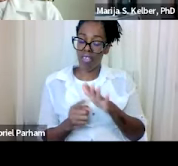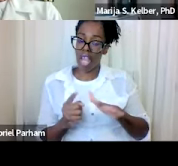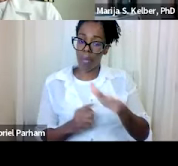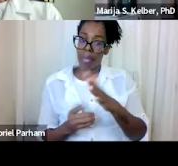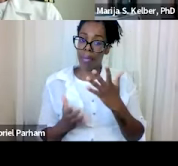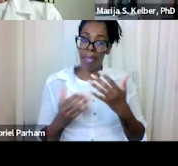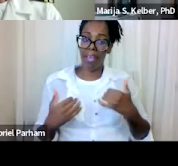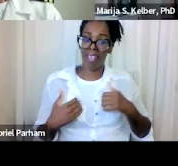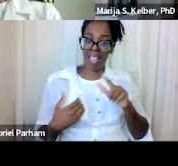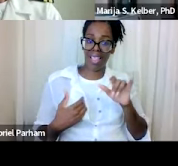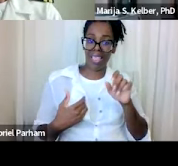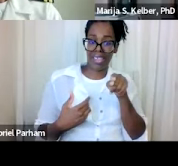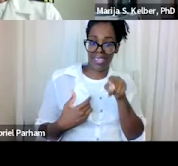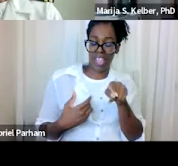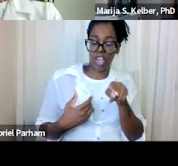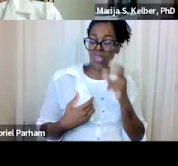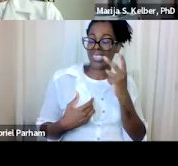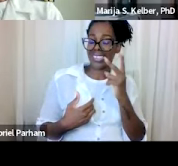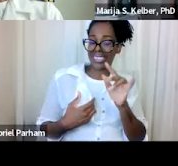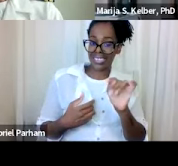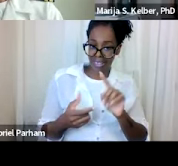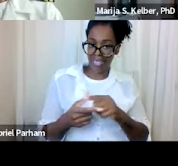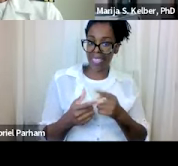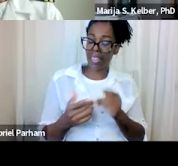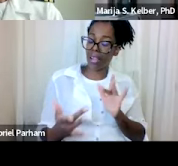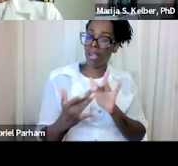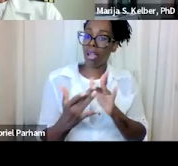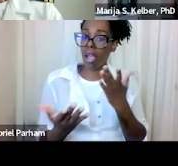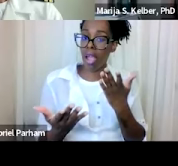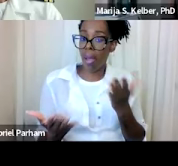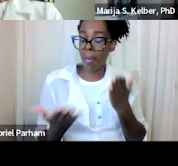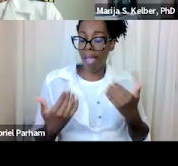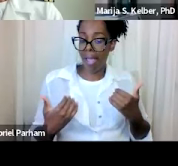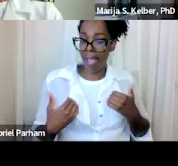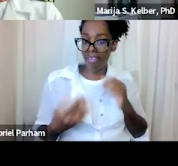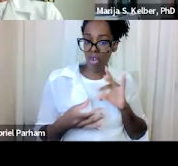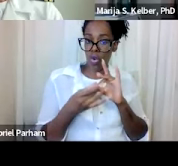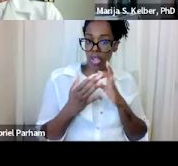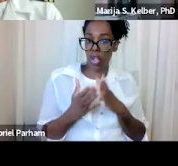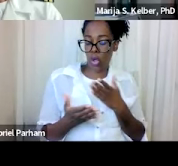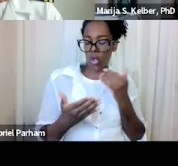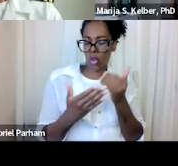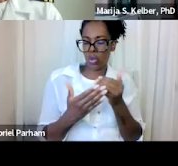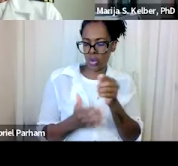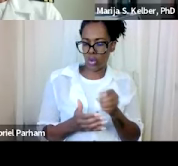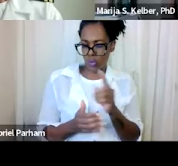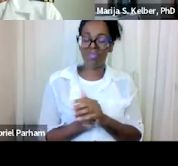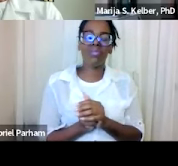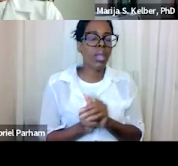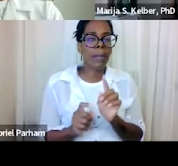if there is a Veteran Justice Outreach Coordinator near you. But the VA is very much a very strong resource.